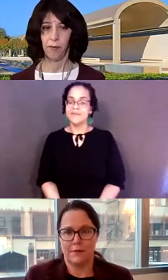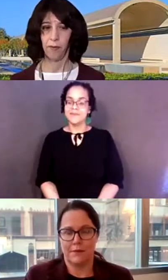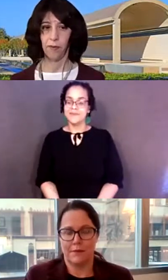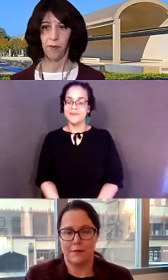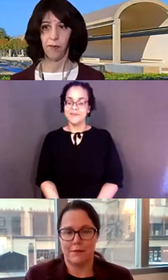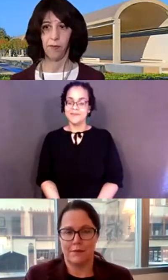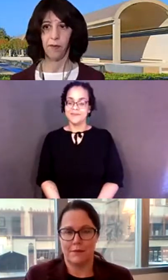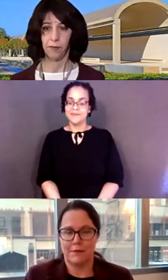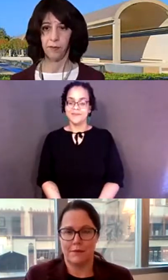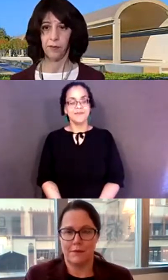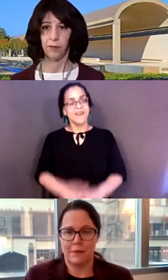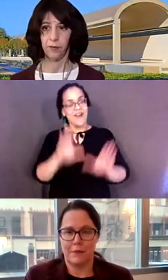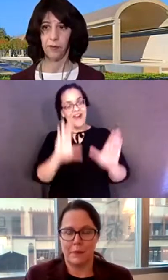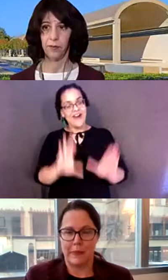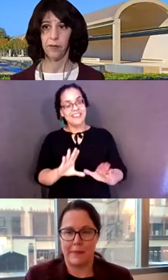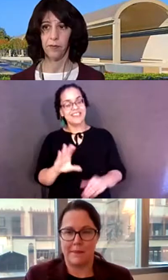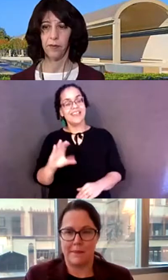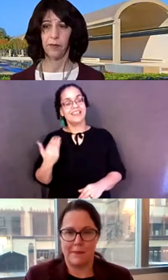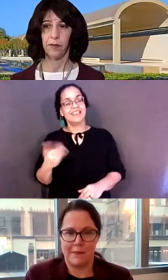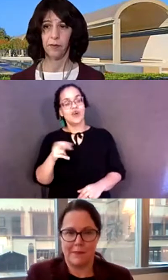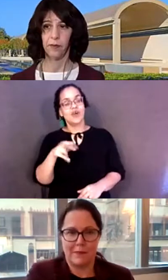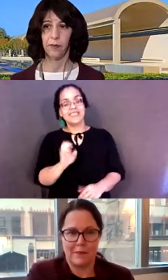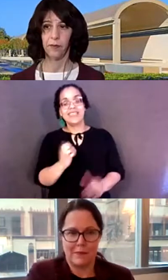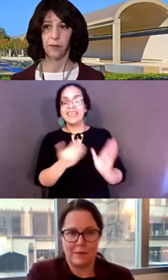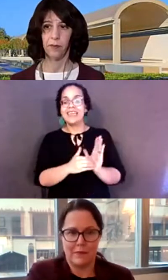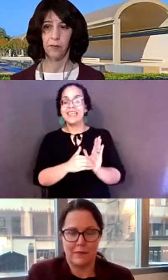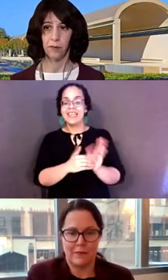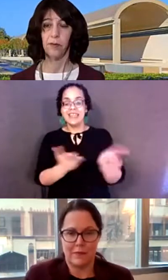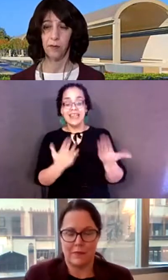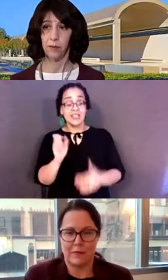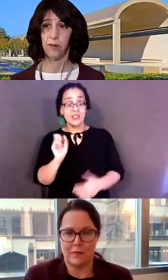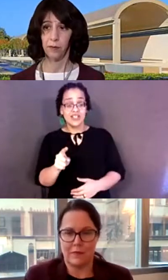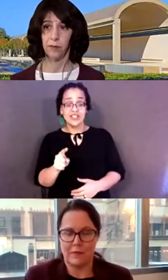Great, this is Christine again. This next question kind of follows up on that and